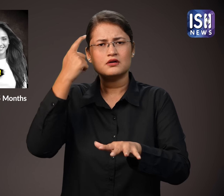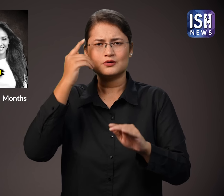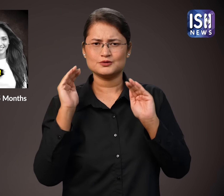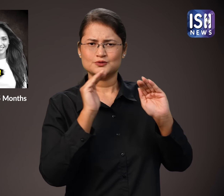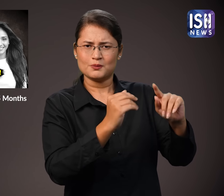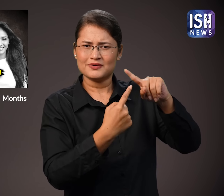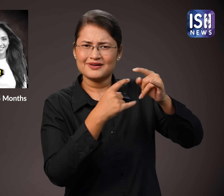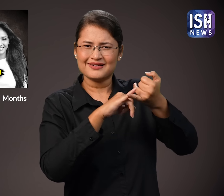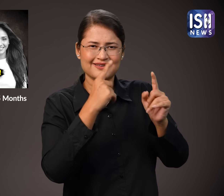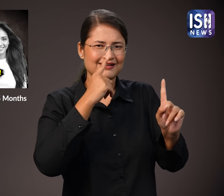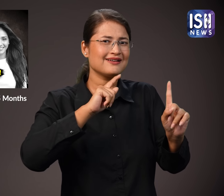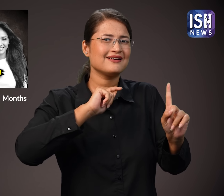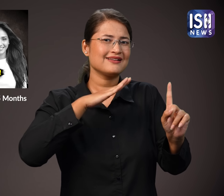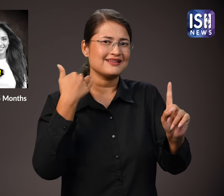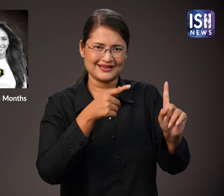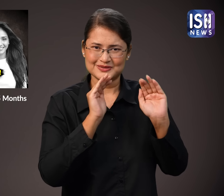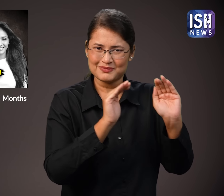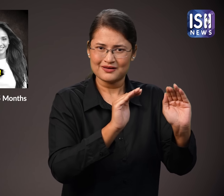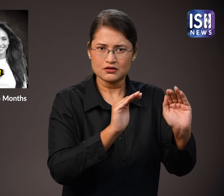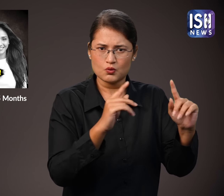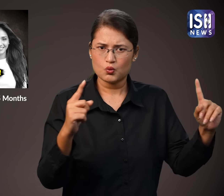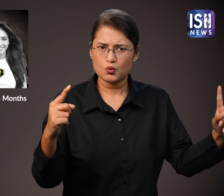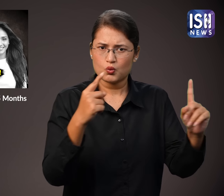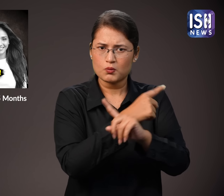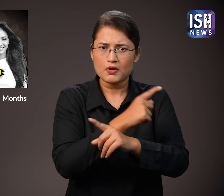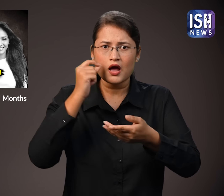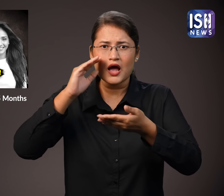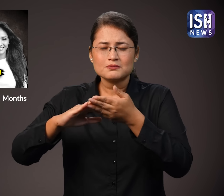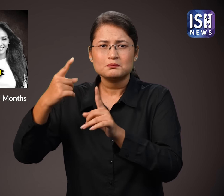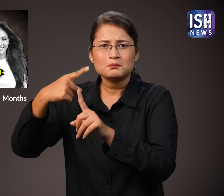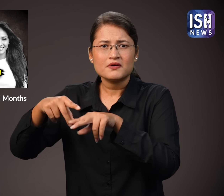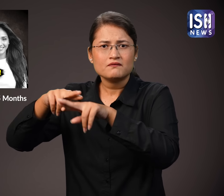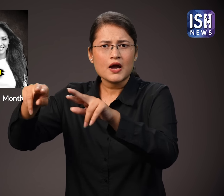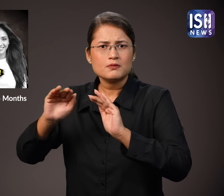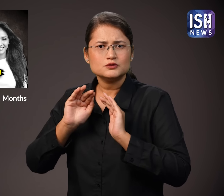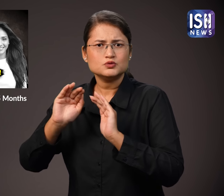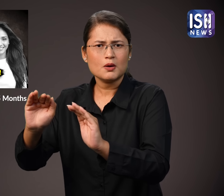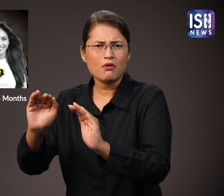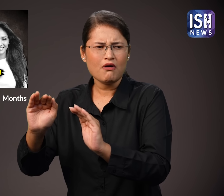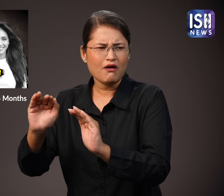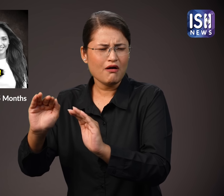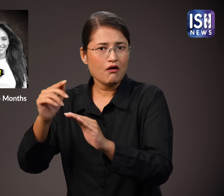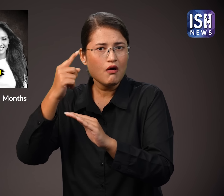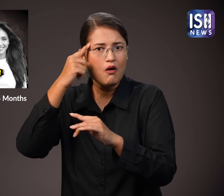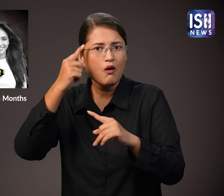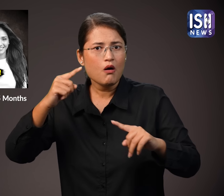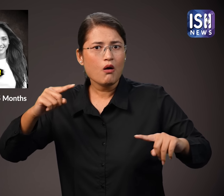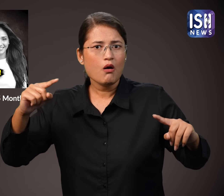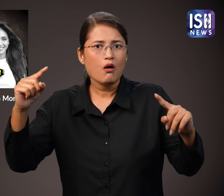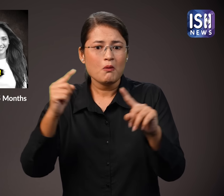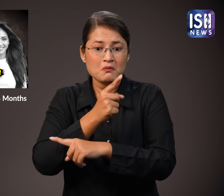They believed the crowd had come to support Twisha but, they were supporting Samarth and his family.